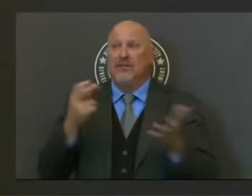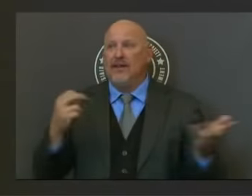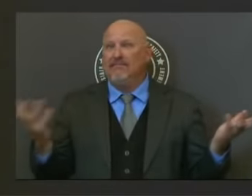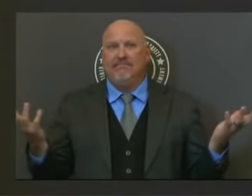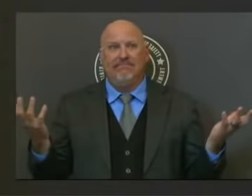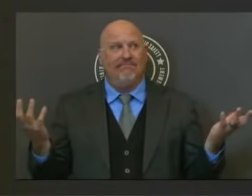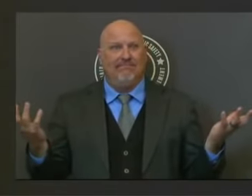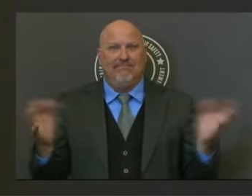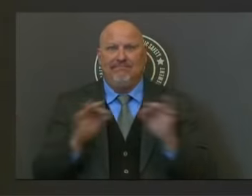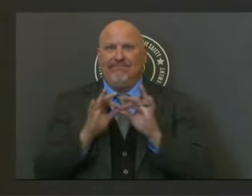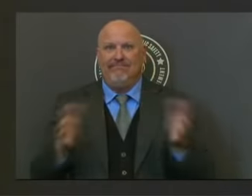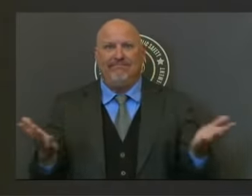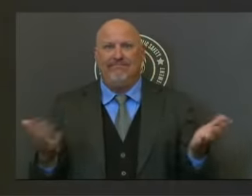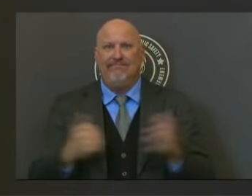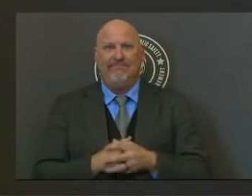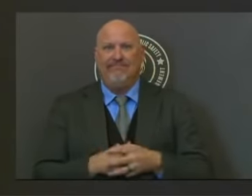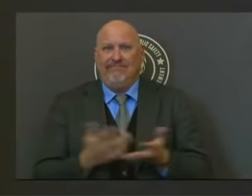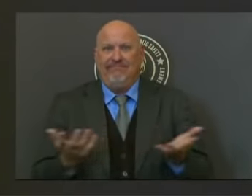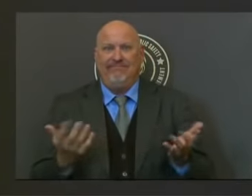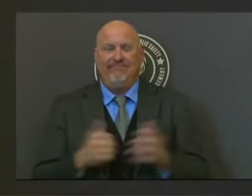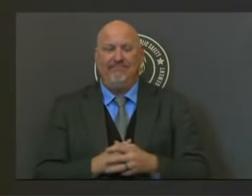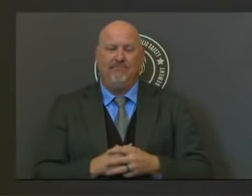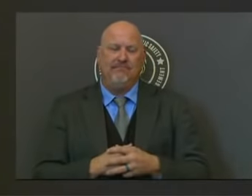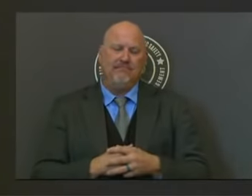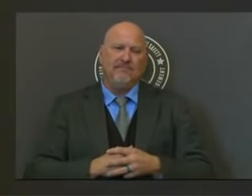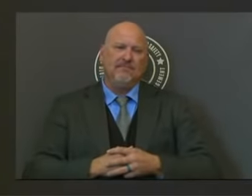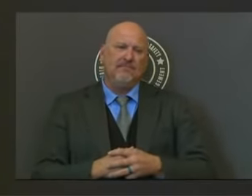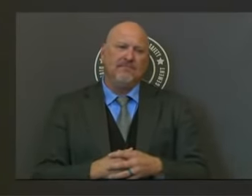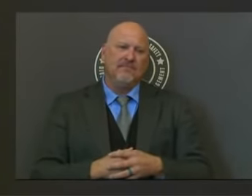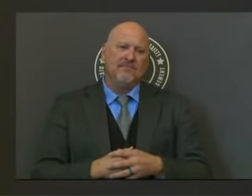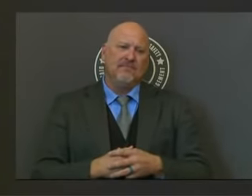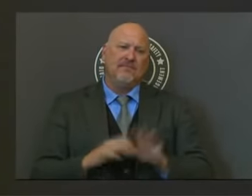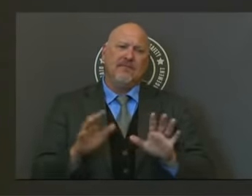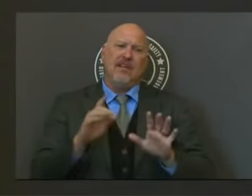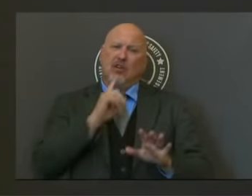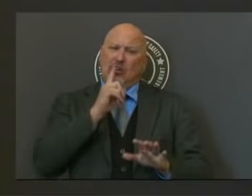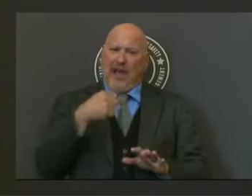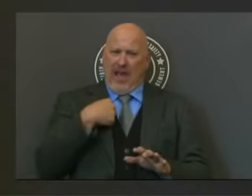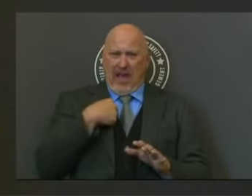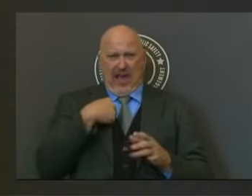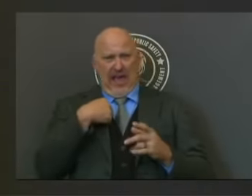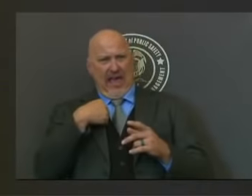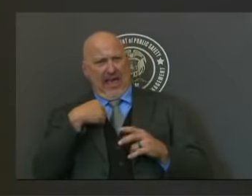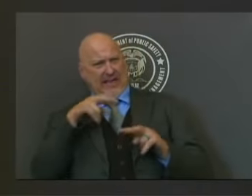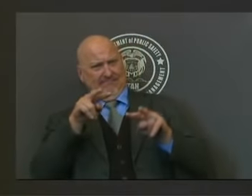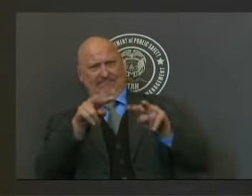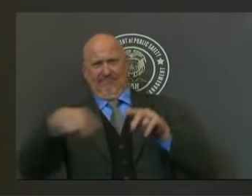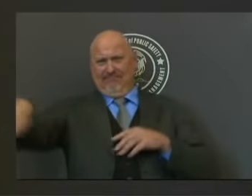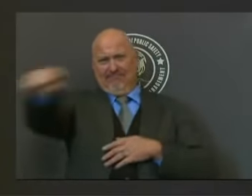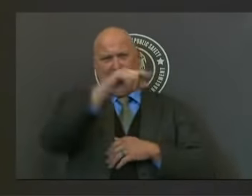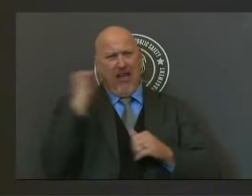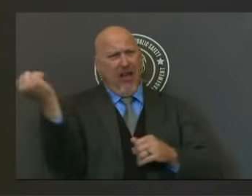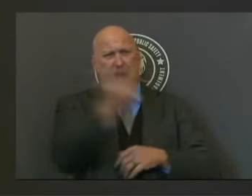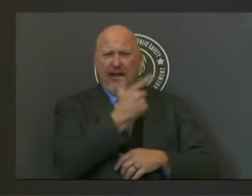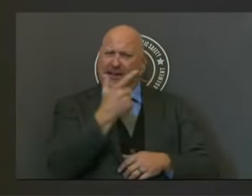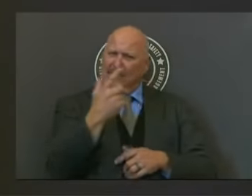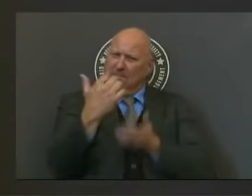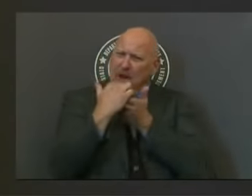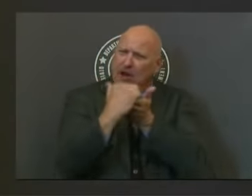and to anything that you can do to help socialize these concepts